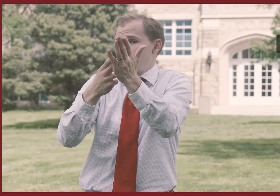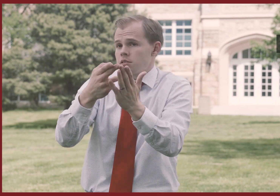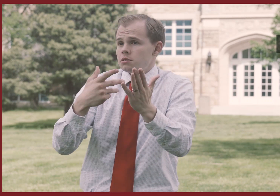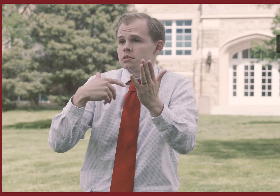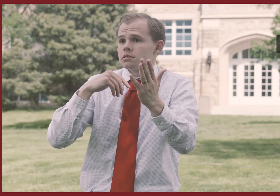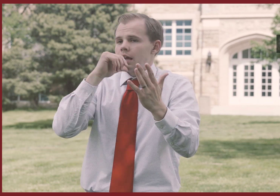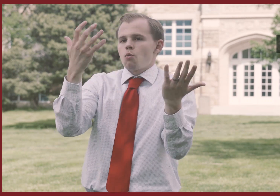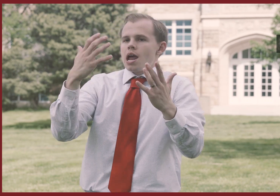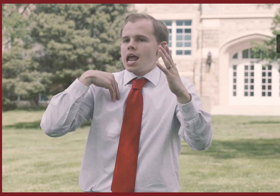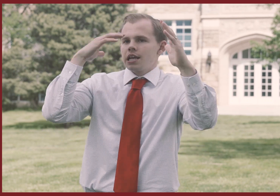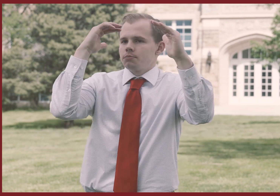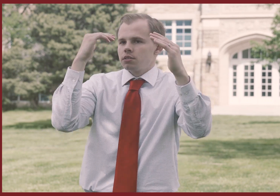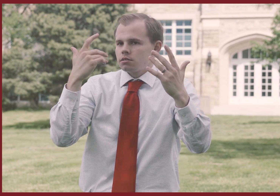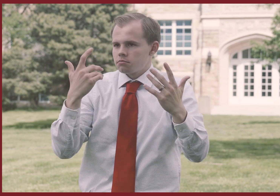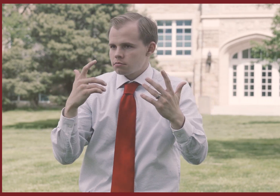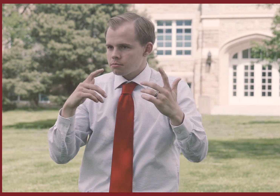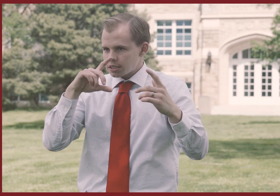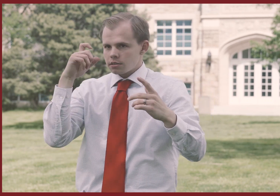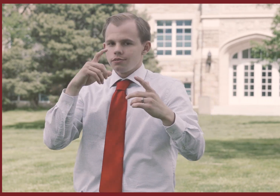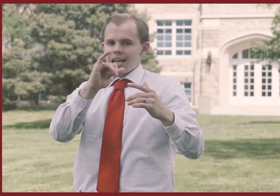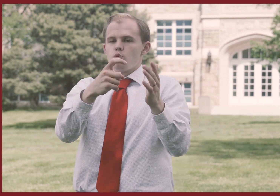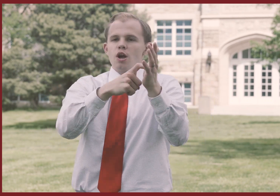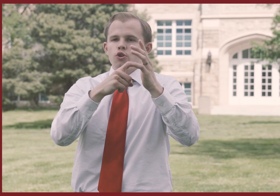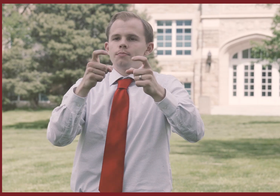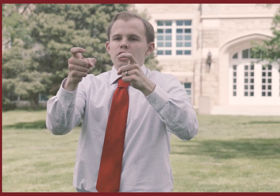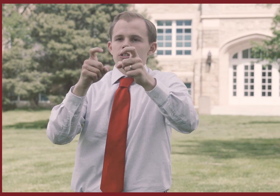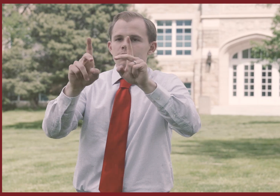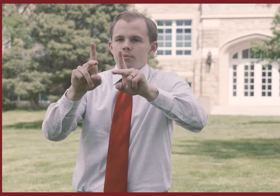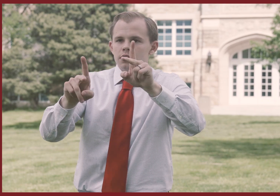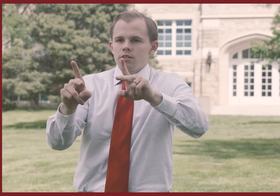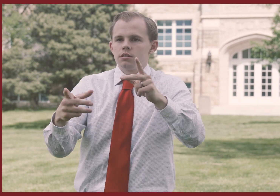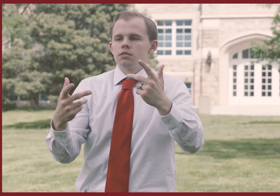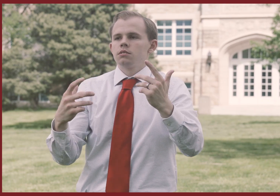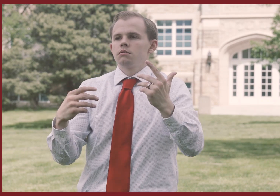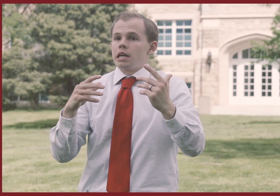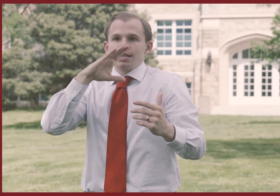and honestly it wasn't at all what I expected. It required managing people.